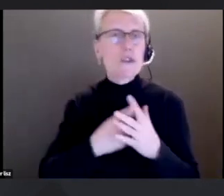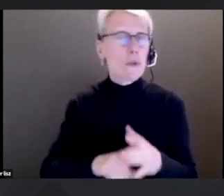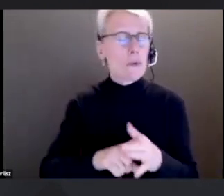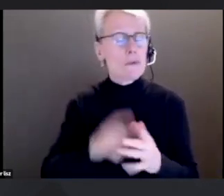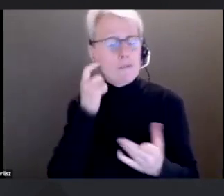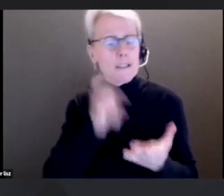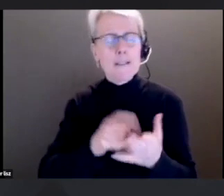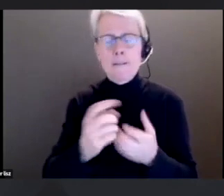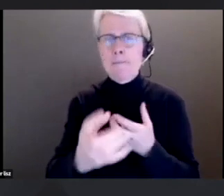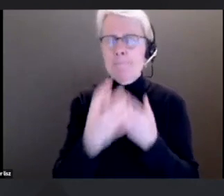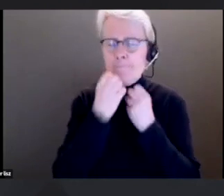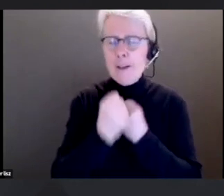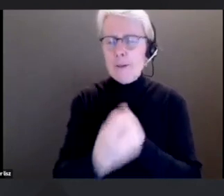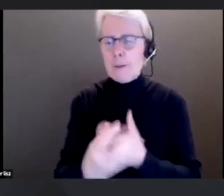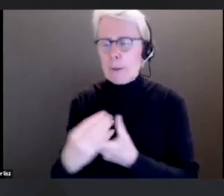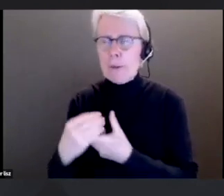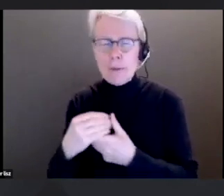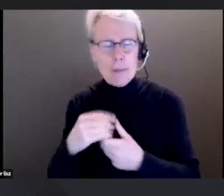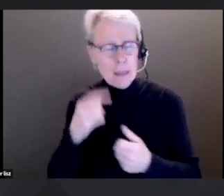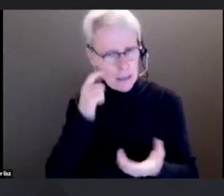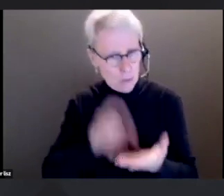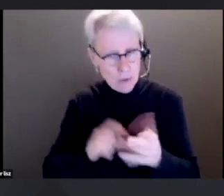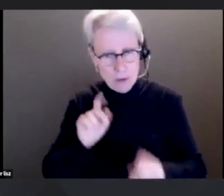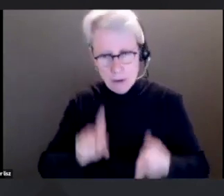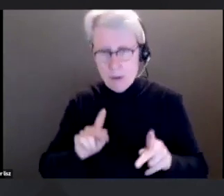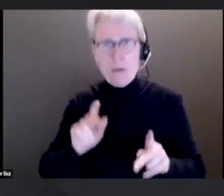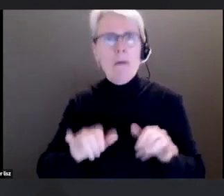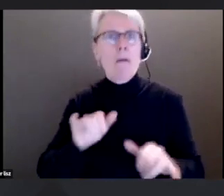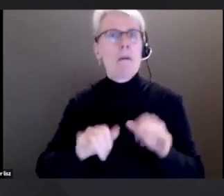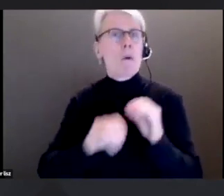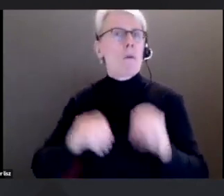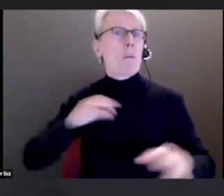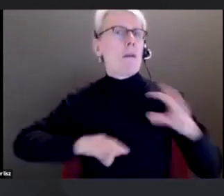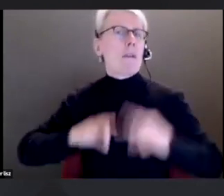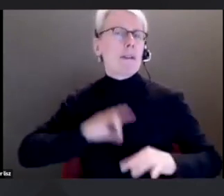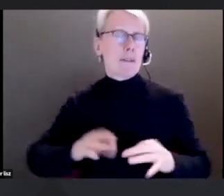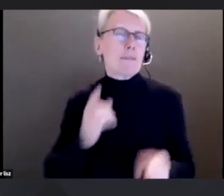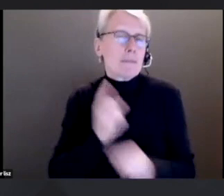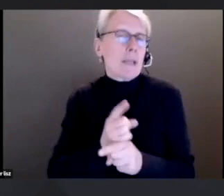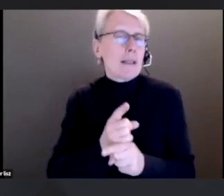And I would also say as a service provider, build relationships with the employers